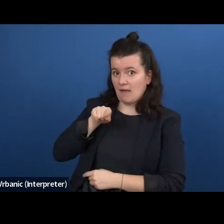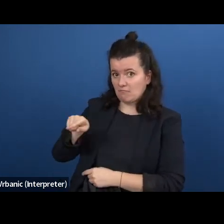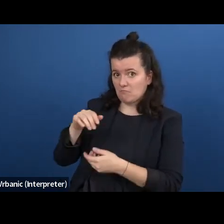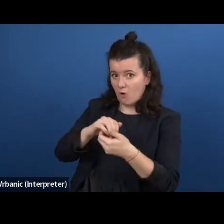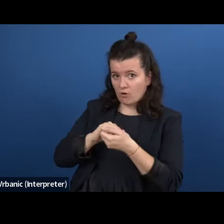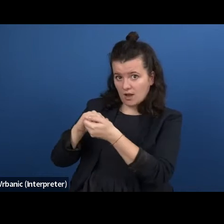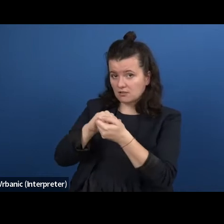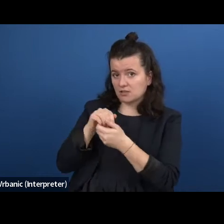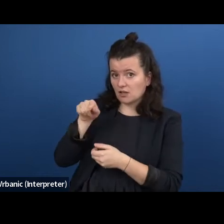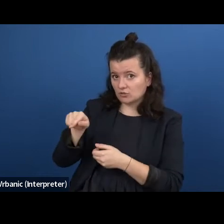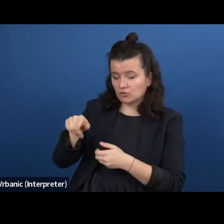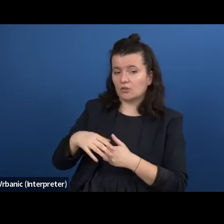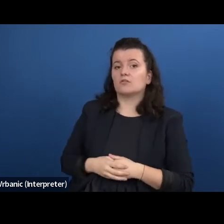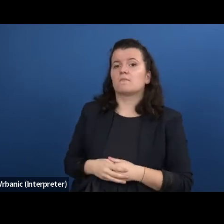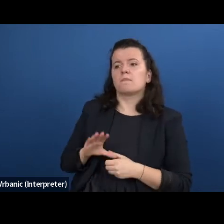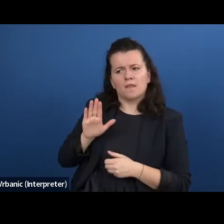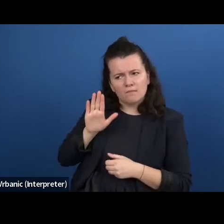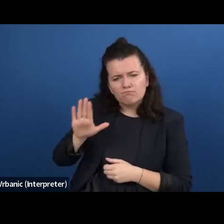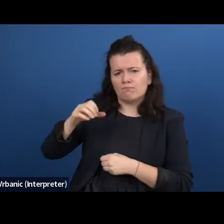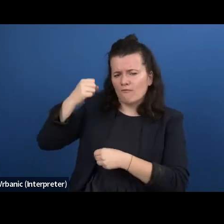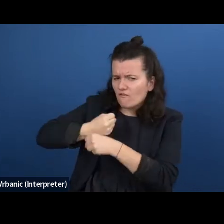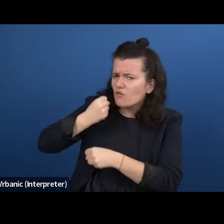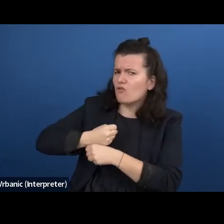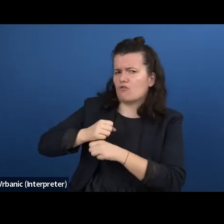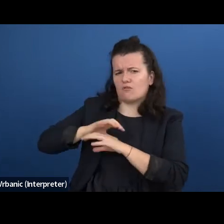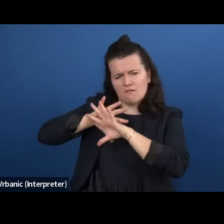the issue of trafficking and combatting sexual exploitation.